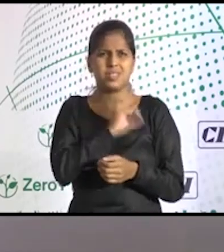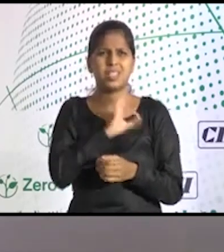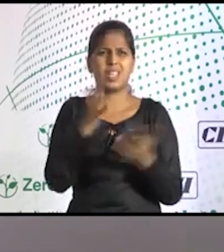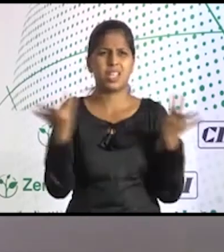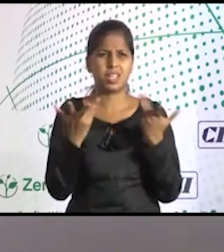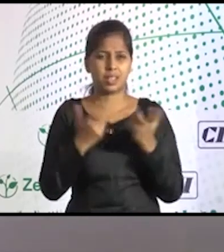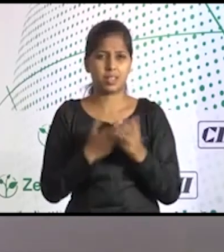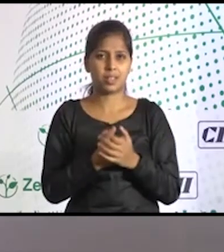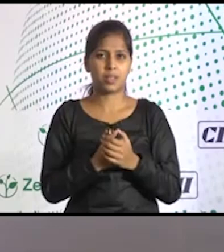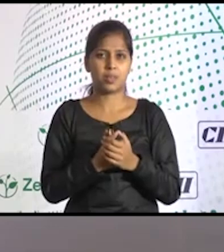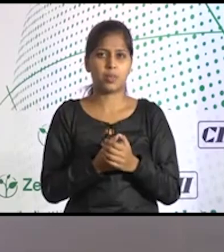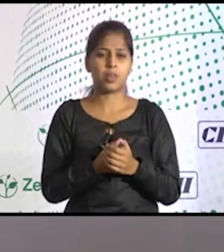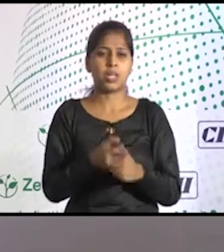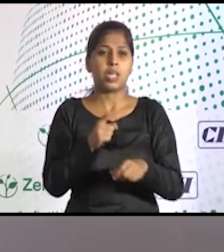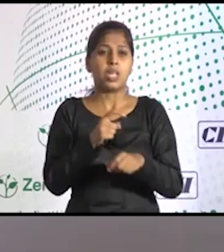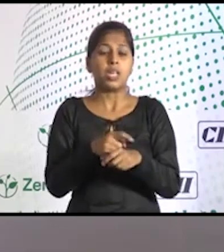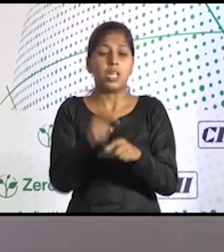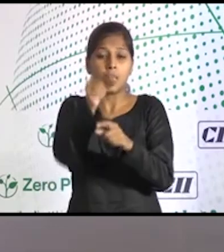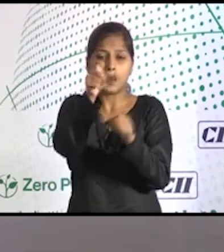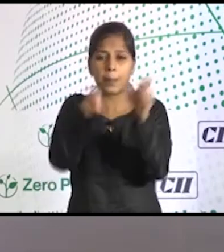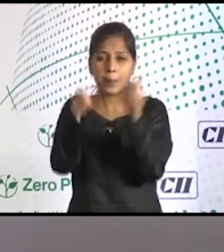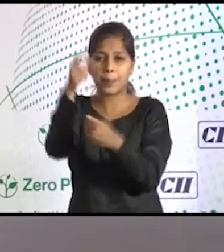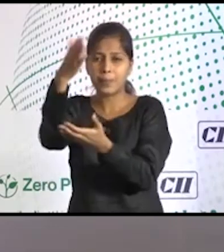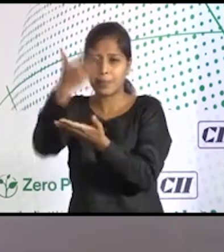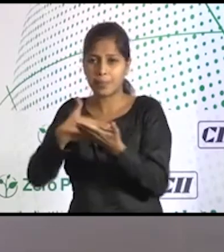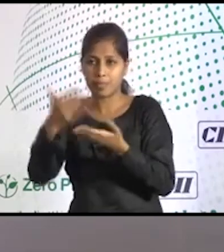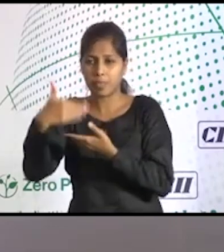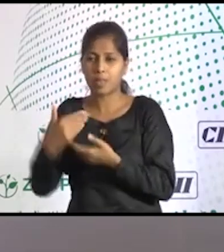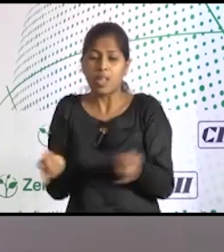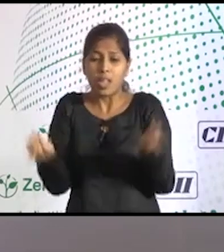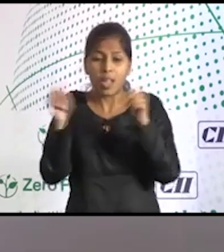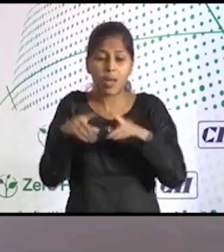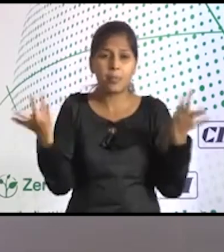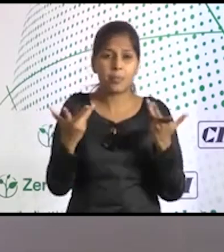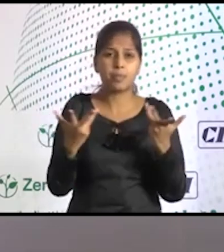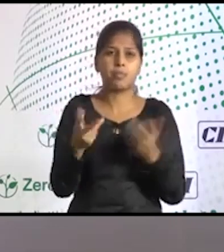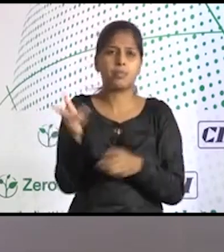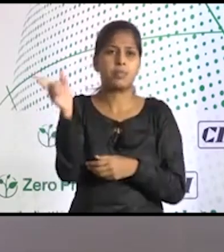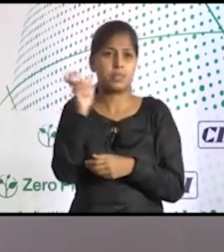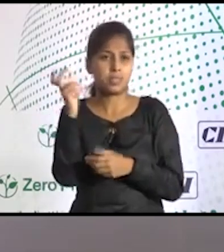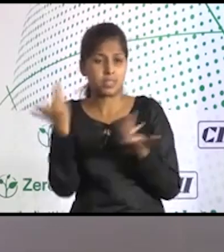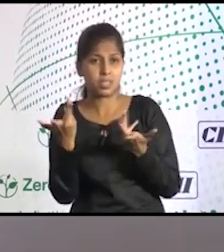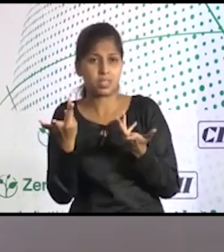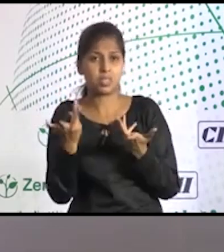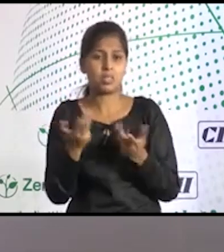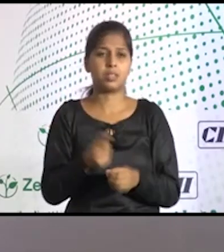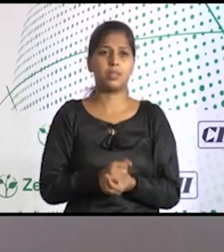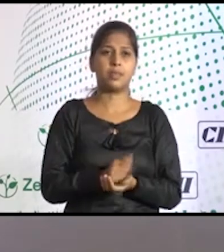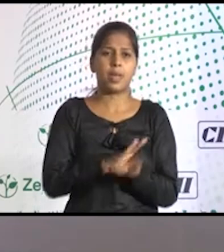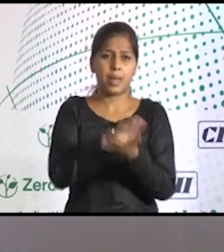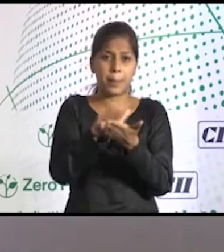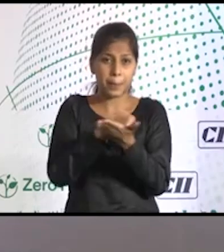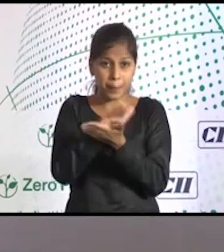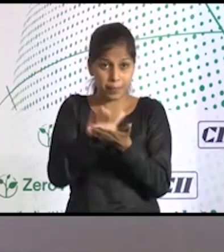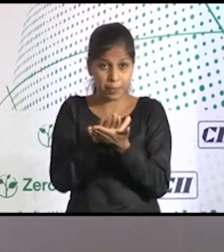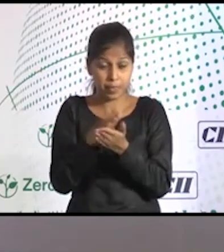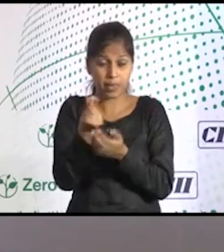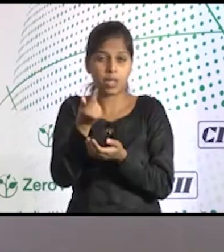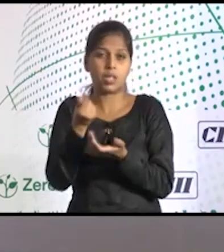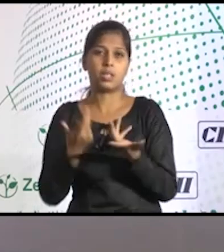but it goes through this pathway and it how does this happen? How do we get here? And what do those doing on the ground to where the mainstream guys start to take it?